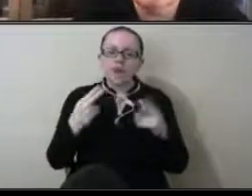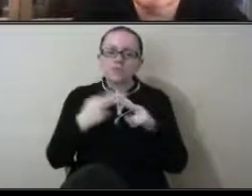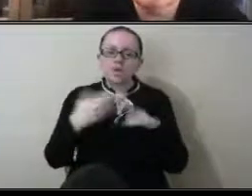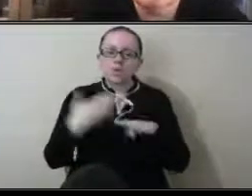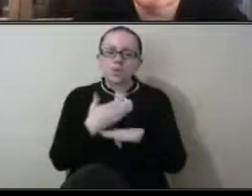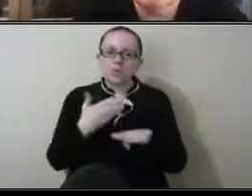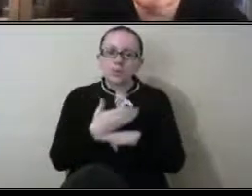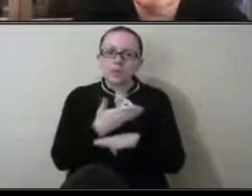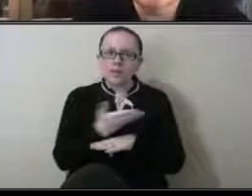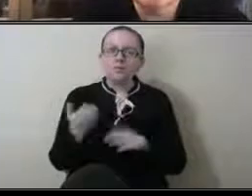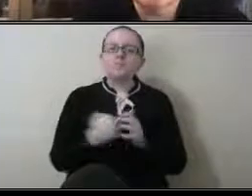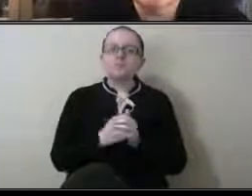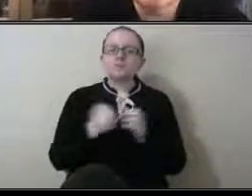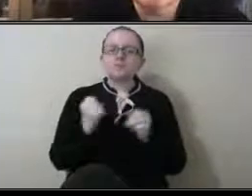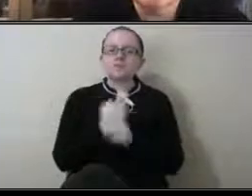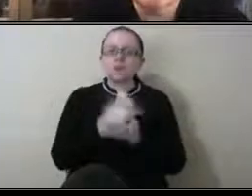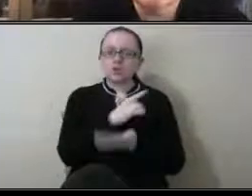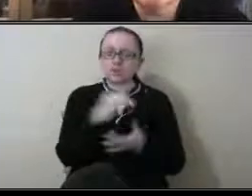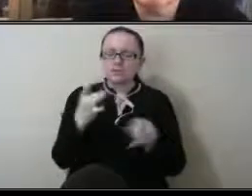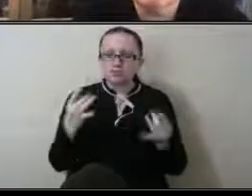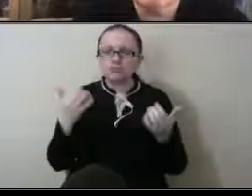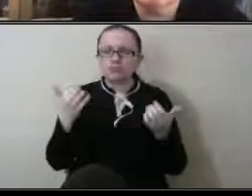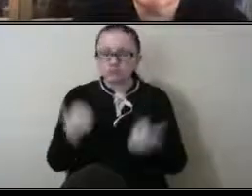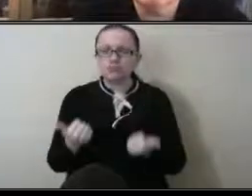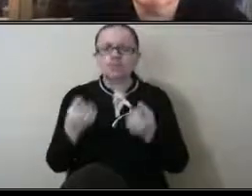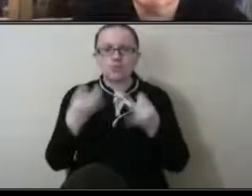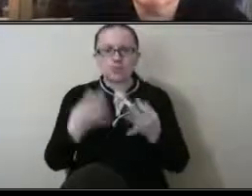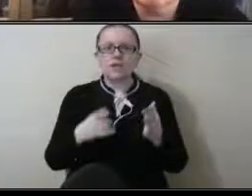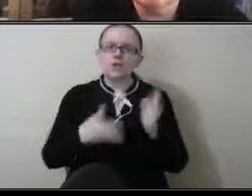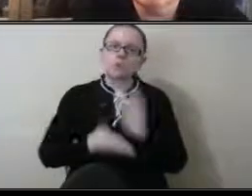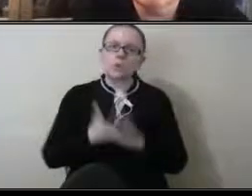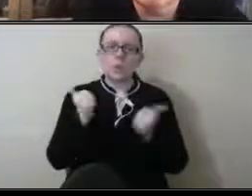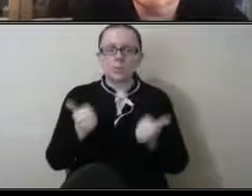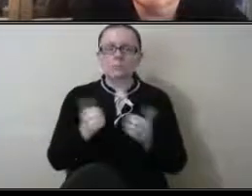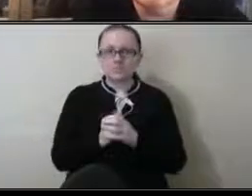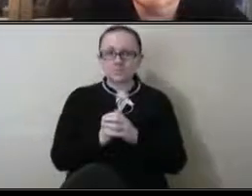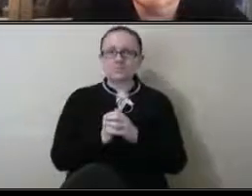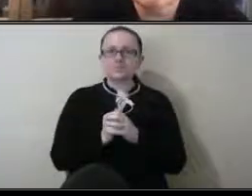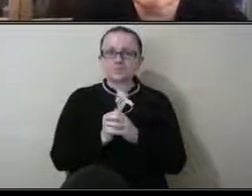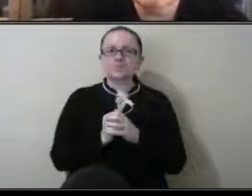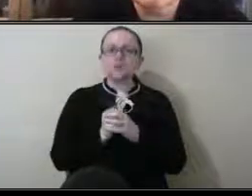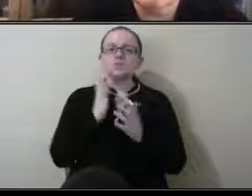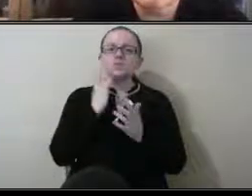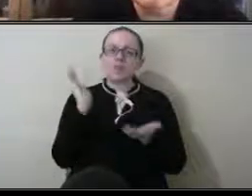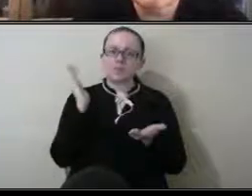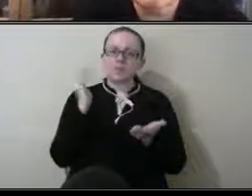so that people were all up to speed and ready to go once they arrived at their in placement